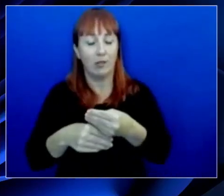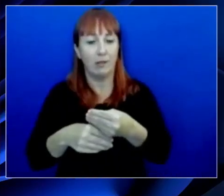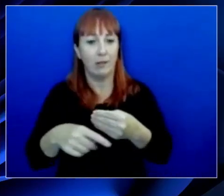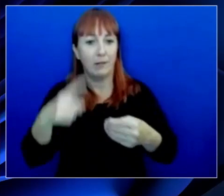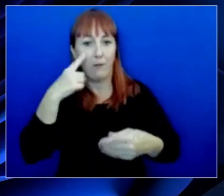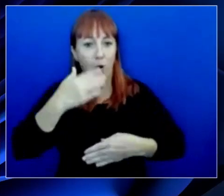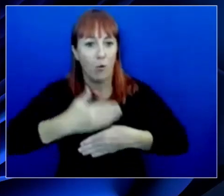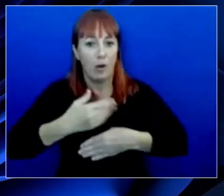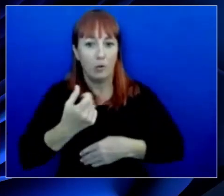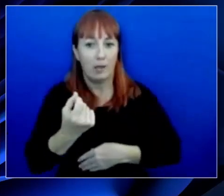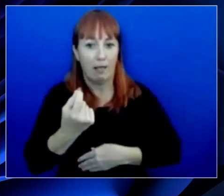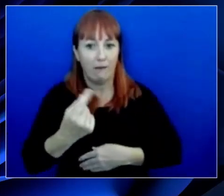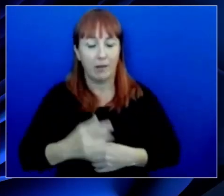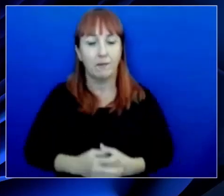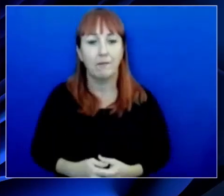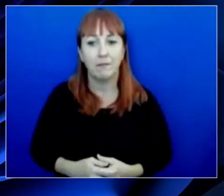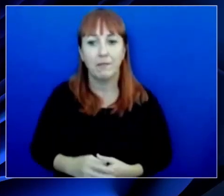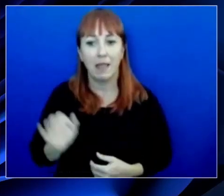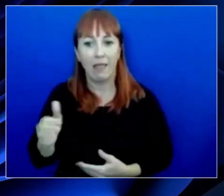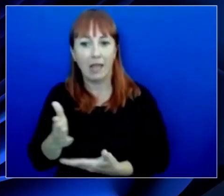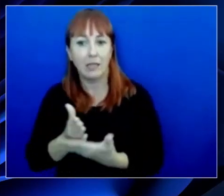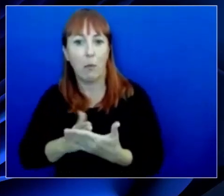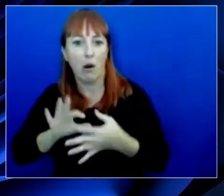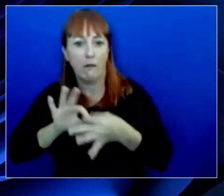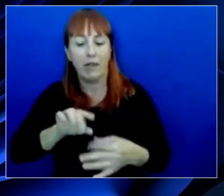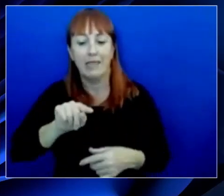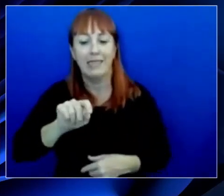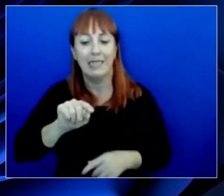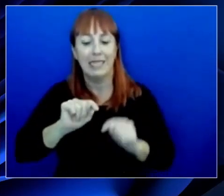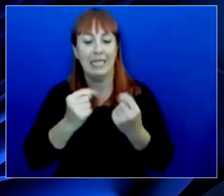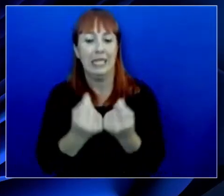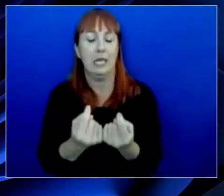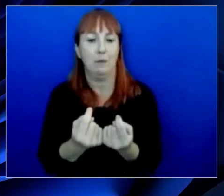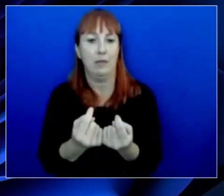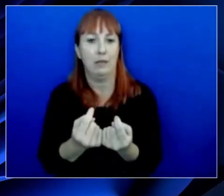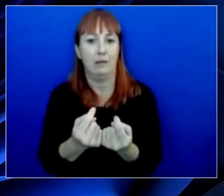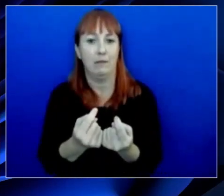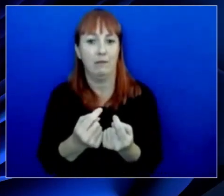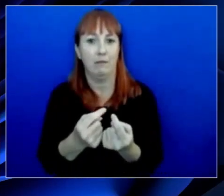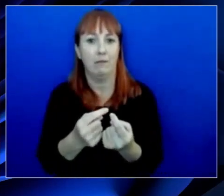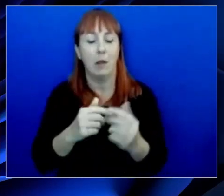that really is a part of teams. It's now built into Windows 11 that's